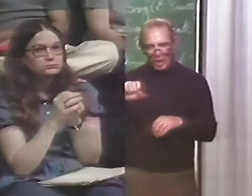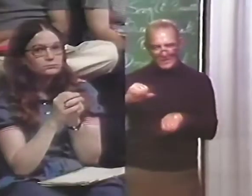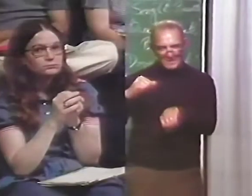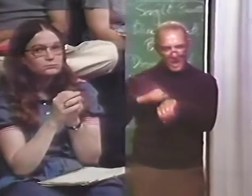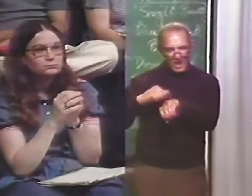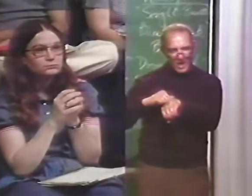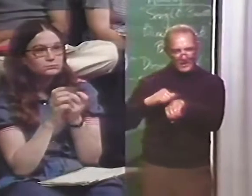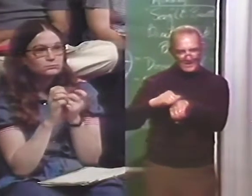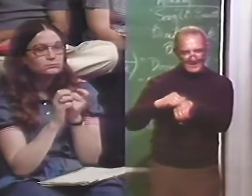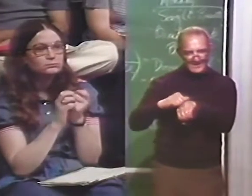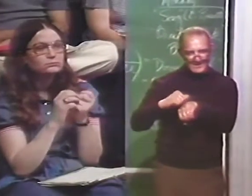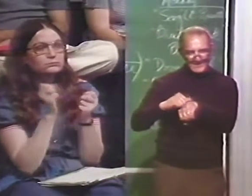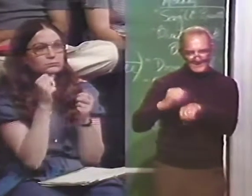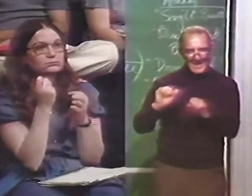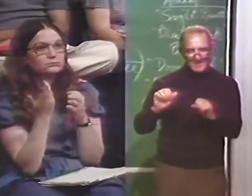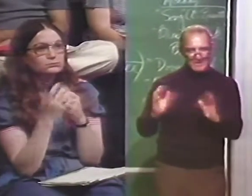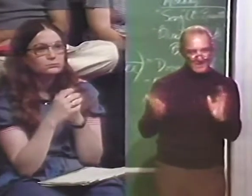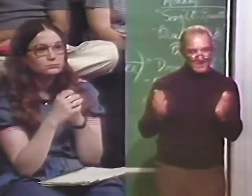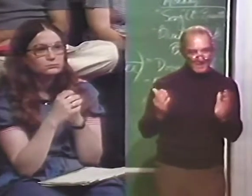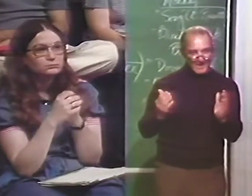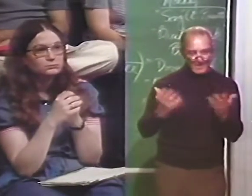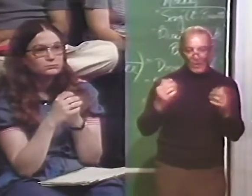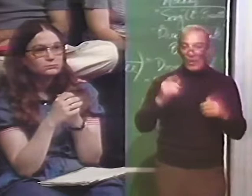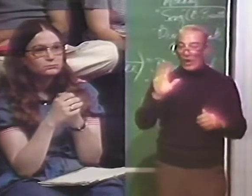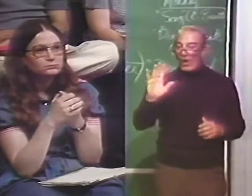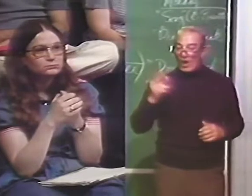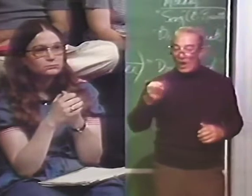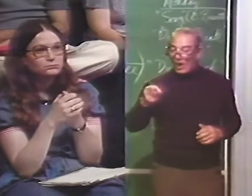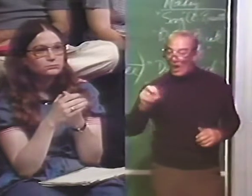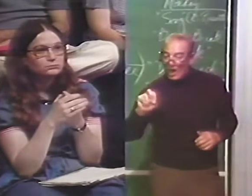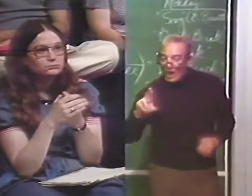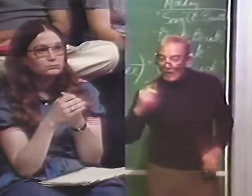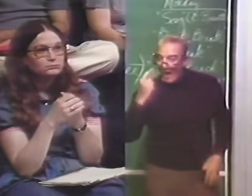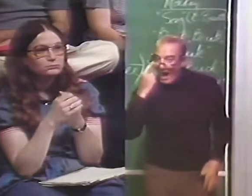AND PEARLS ARE HARD, CAN BE COMPARED.